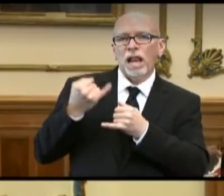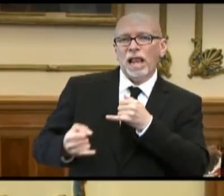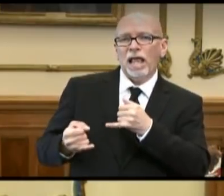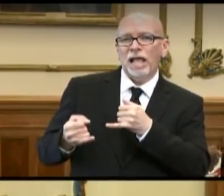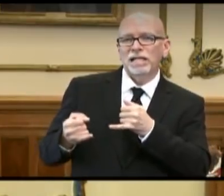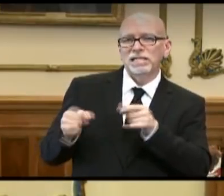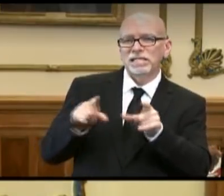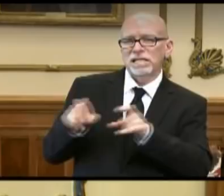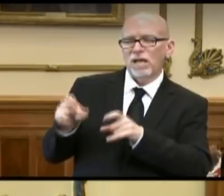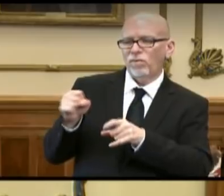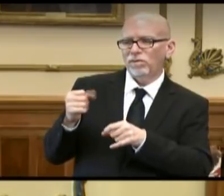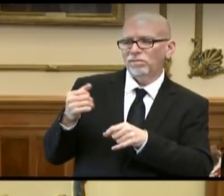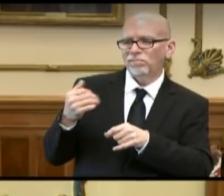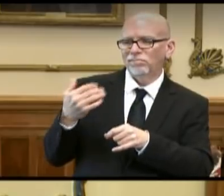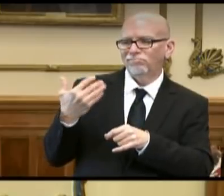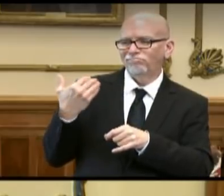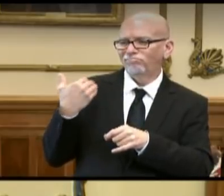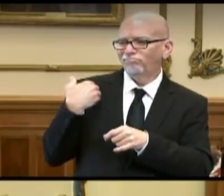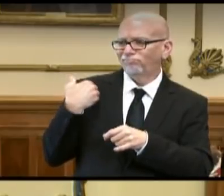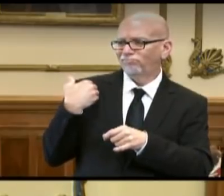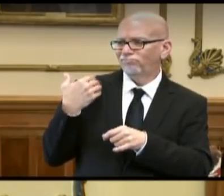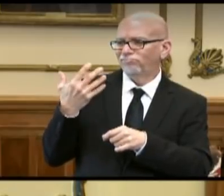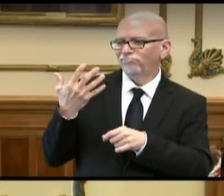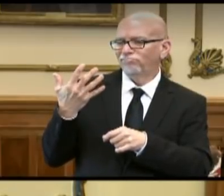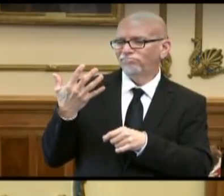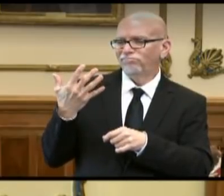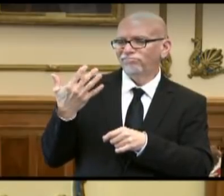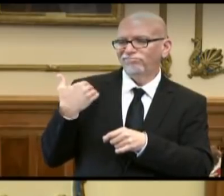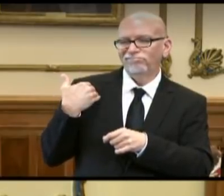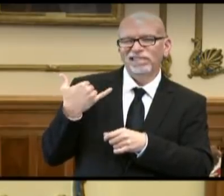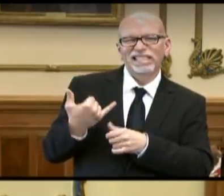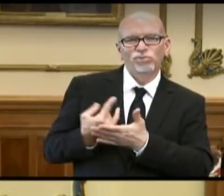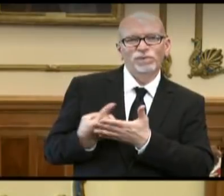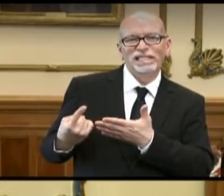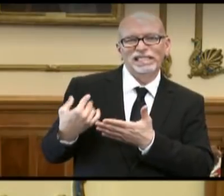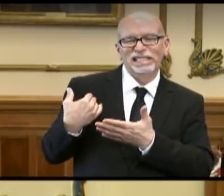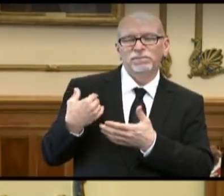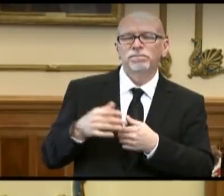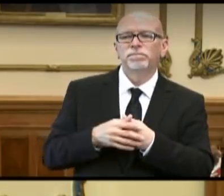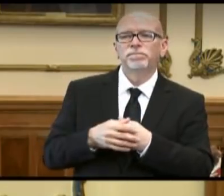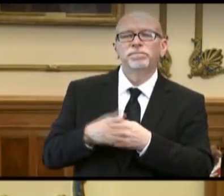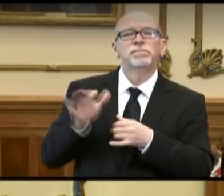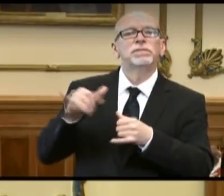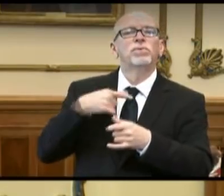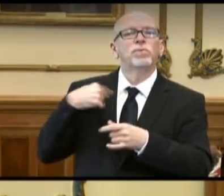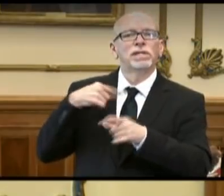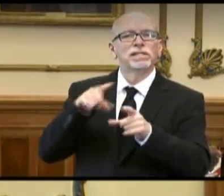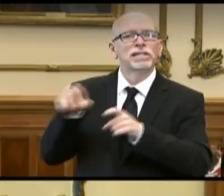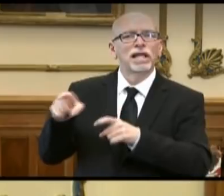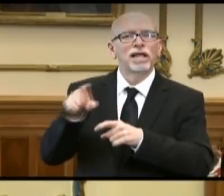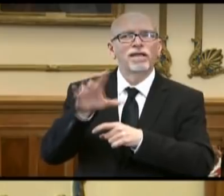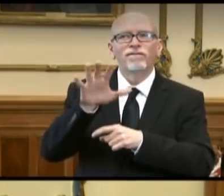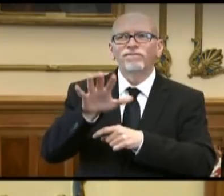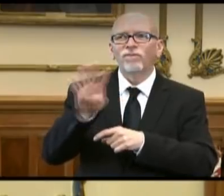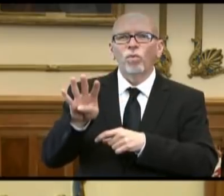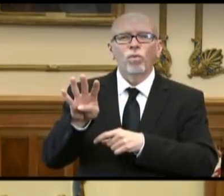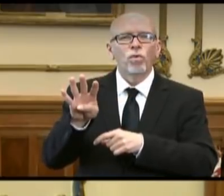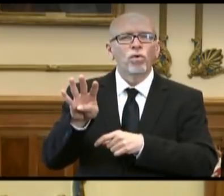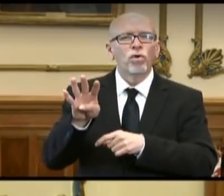HAVE TESTED EVERY PERSON IN THAT FACILITY. THE LAST BATCH WE DID WAS